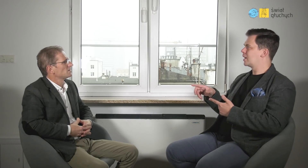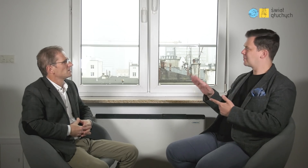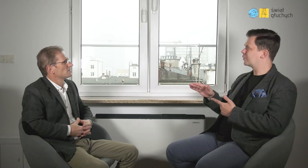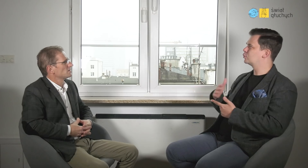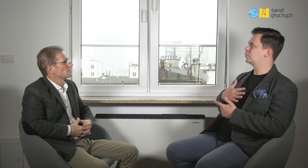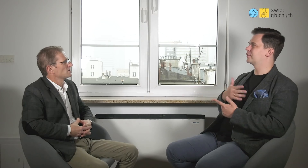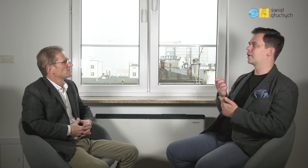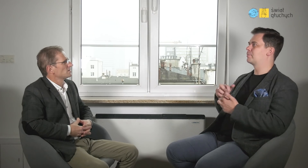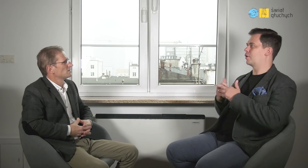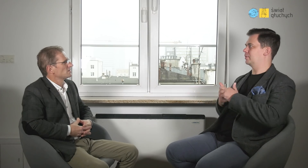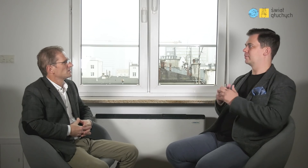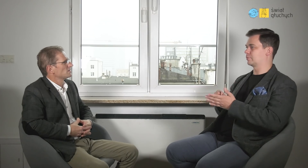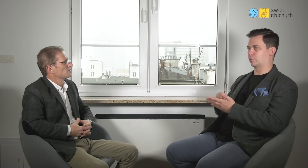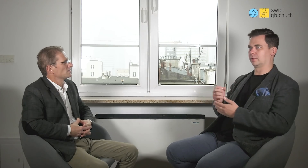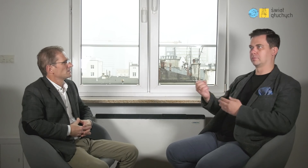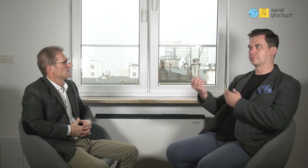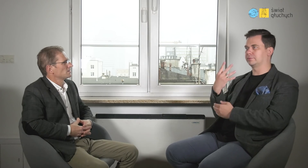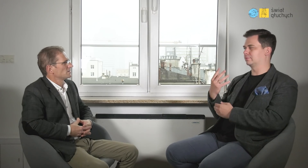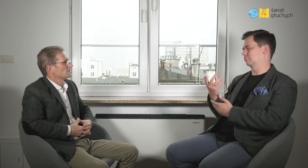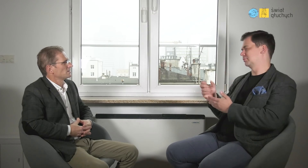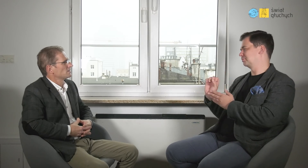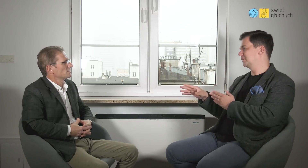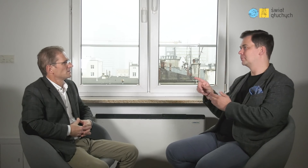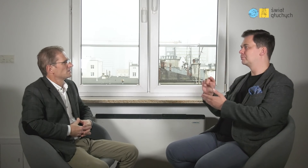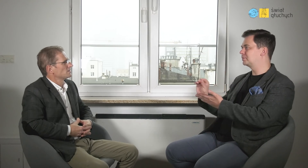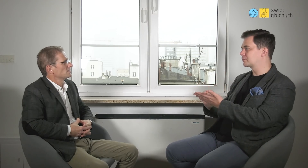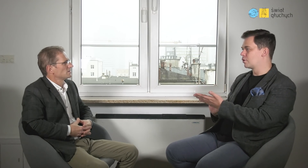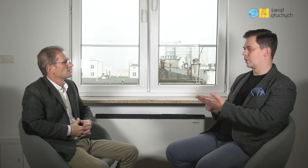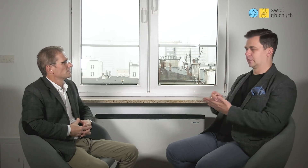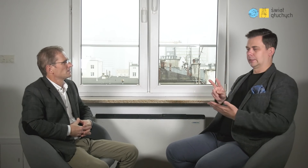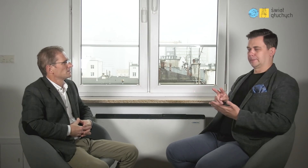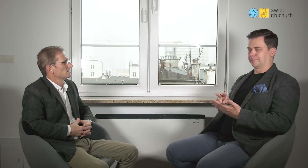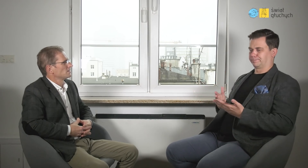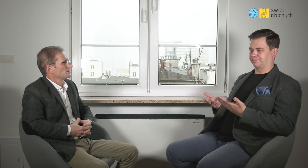you certainly receive messages, letters, which you do not understand. There is no one to help you.